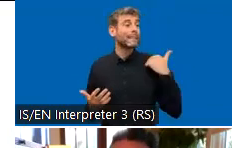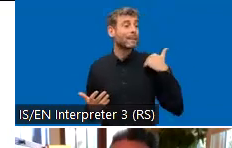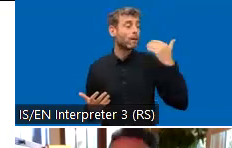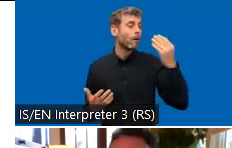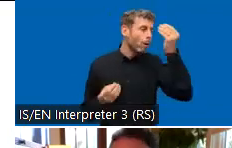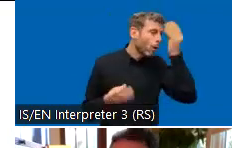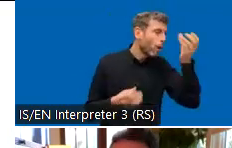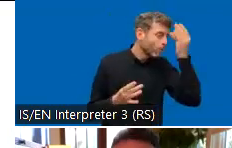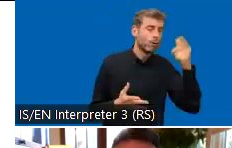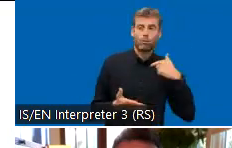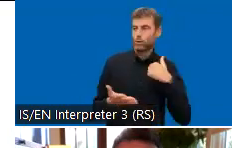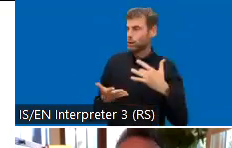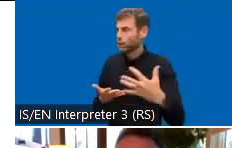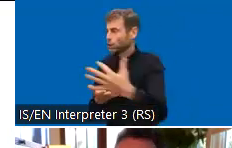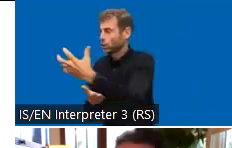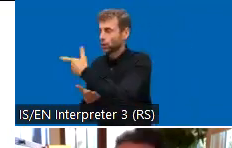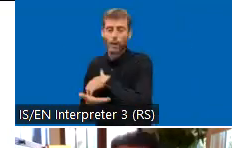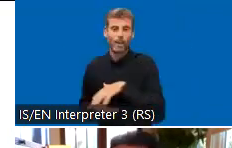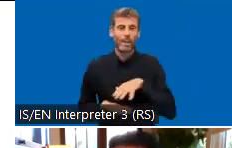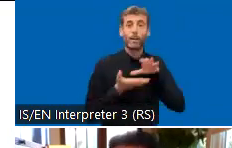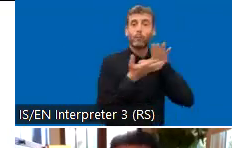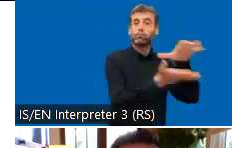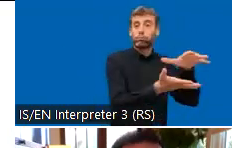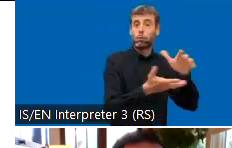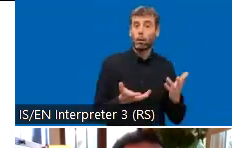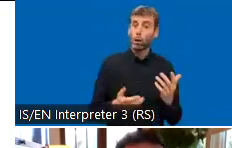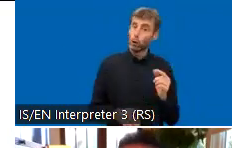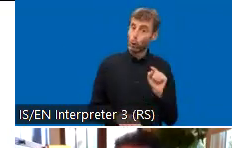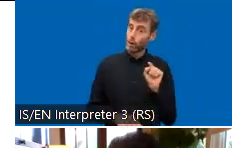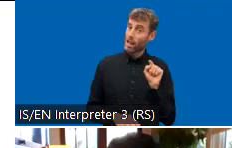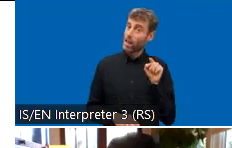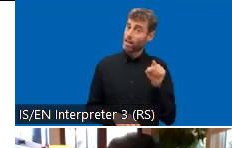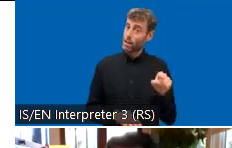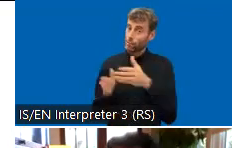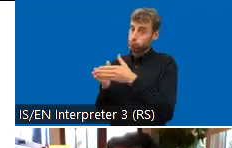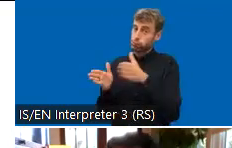organic, a big process that we use in order to come up with these professional certifications